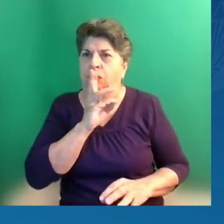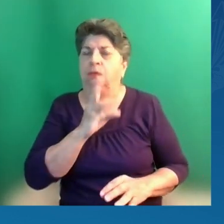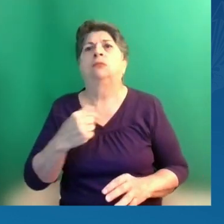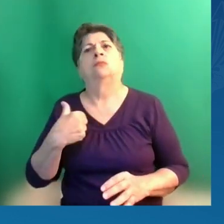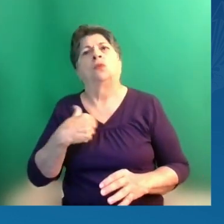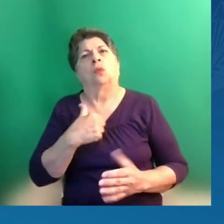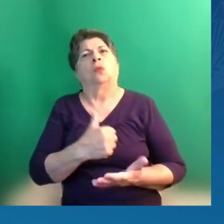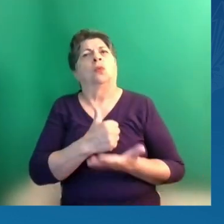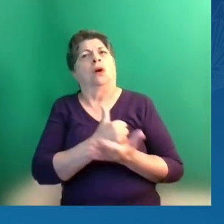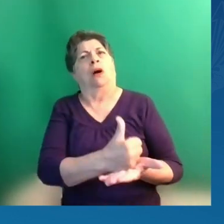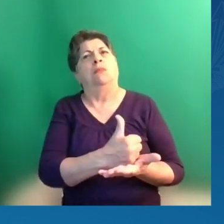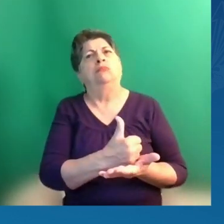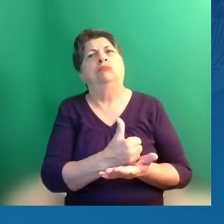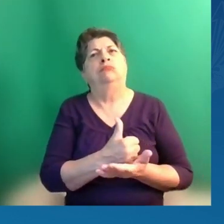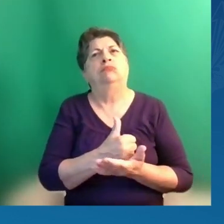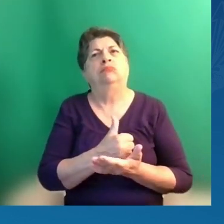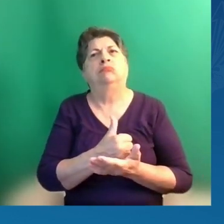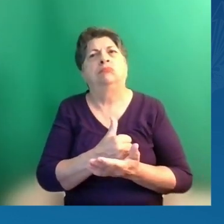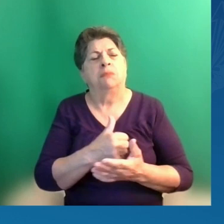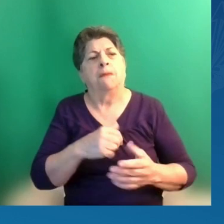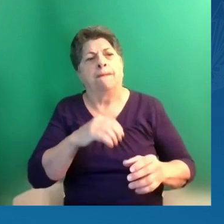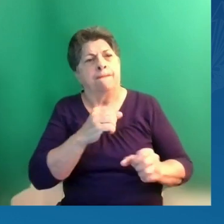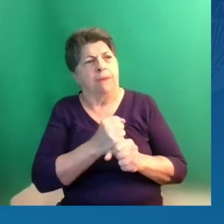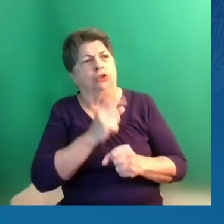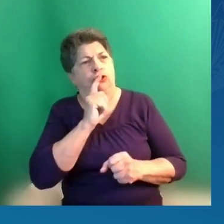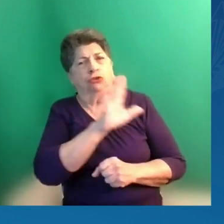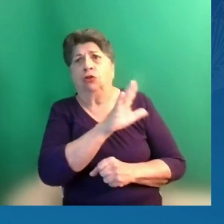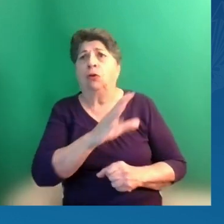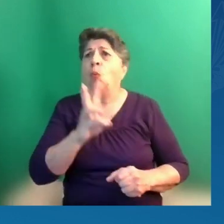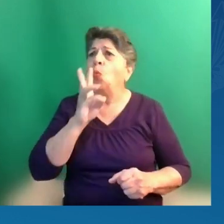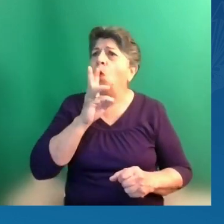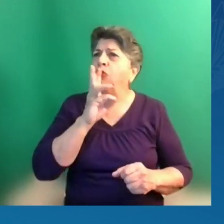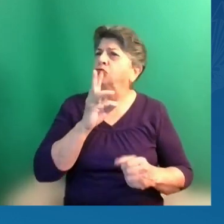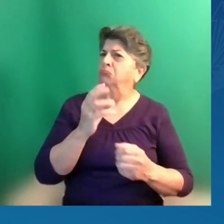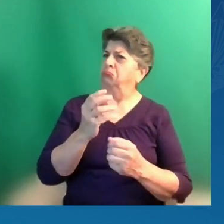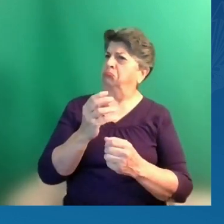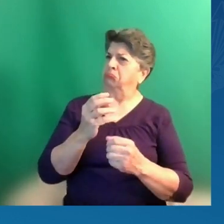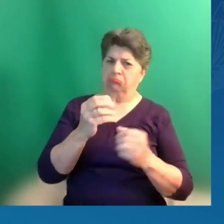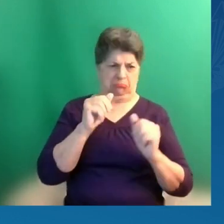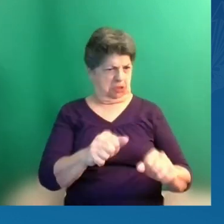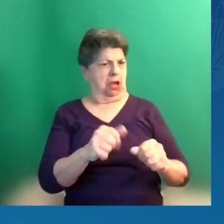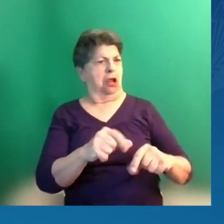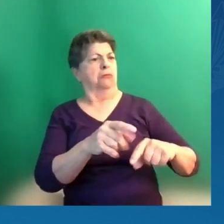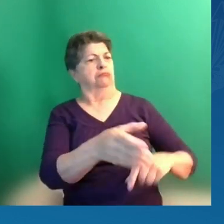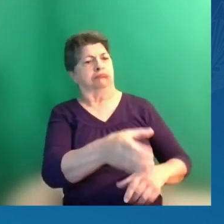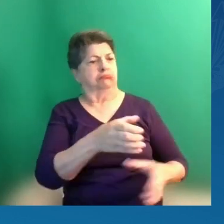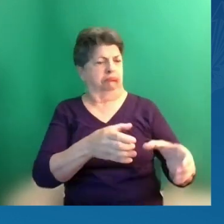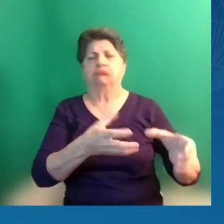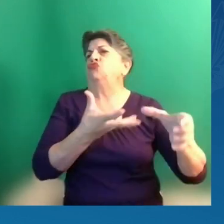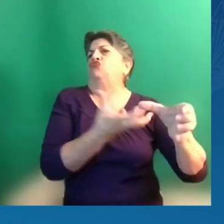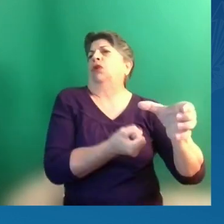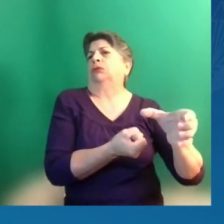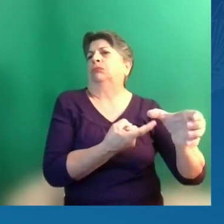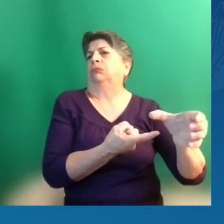in Sierra Leone's capital and in Timor Leste. Our planned investment will create the first large